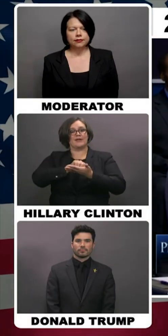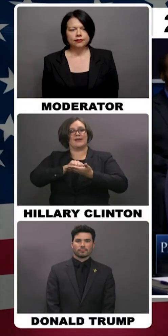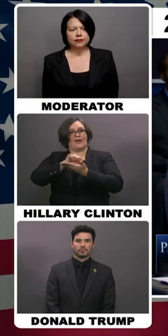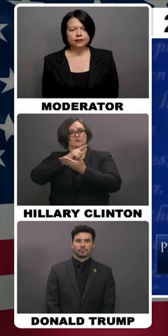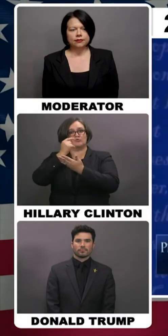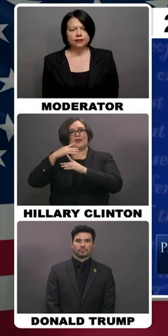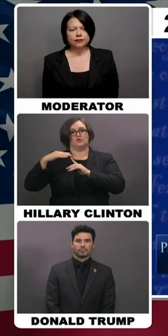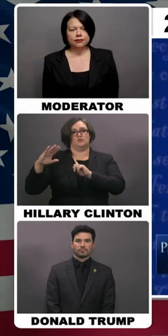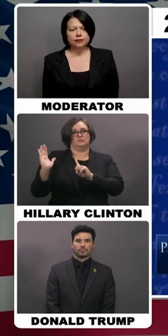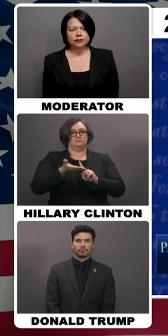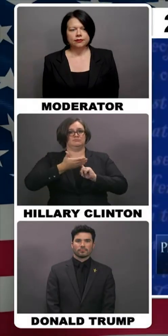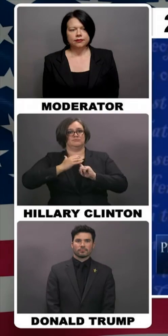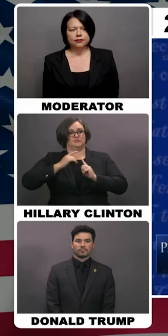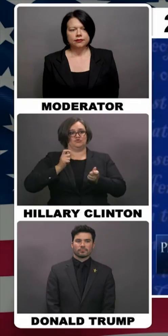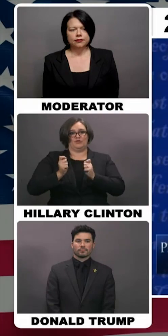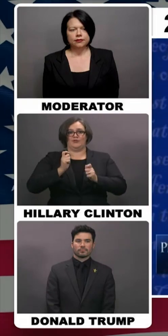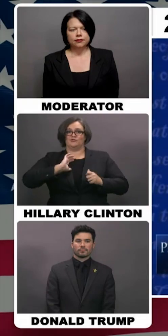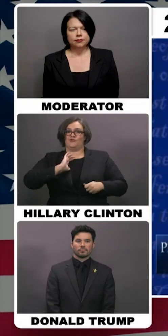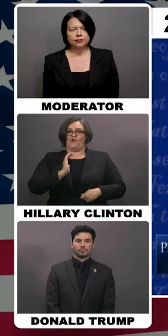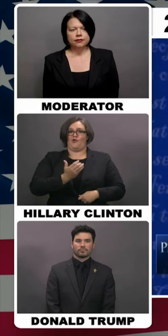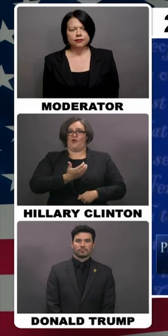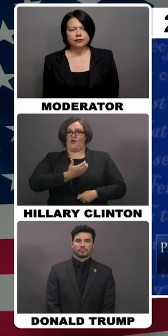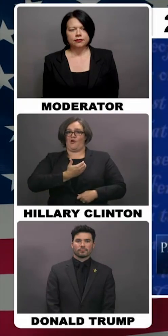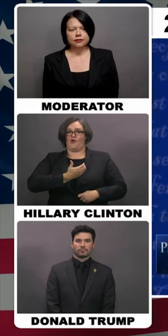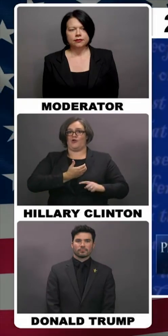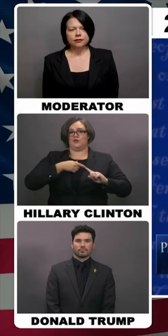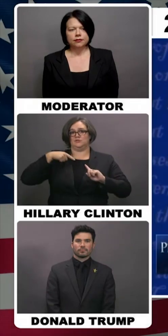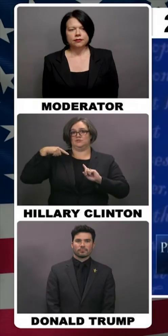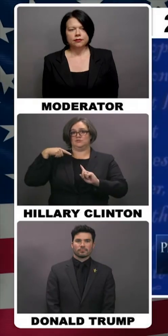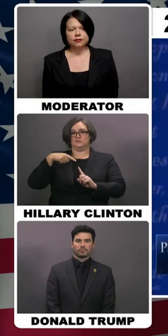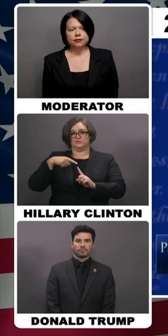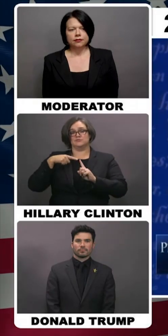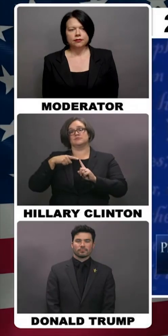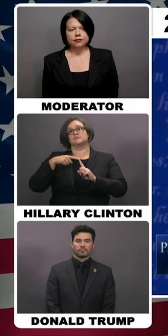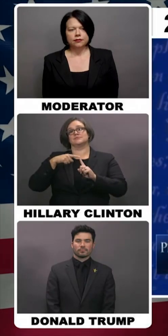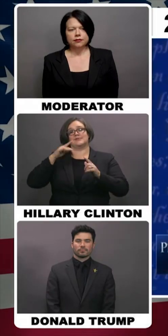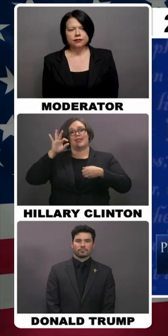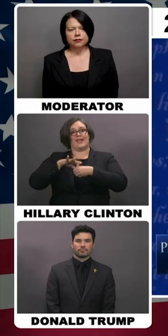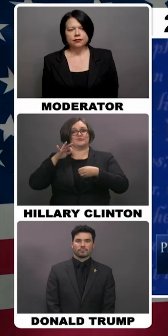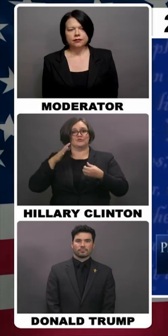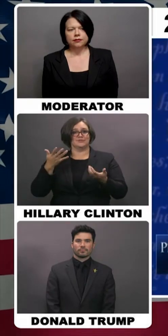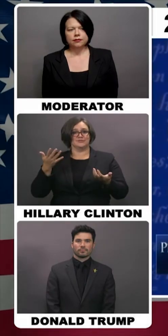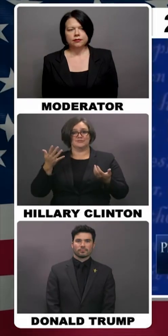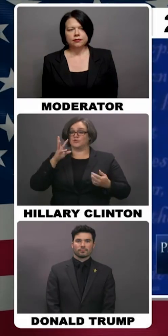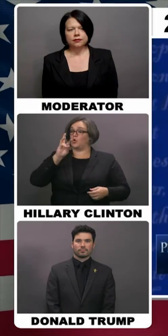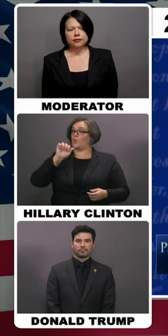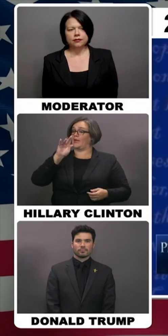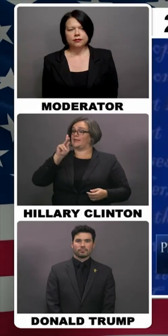And WikiLeaks is part of that. As are other sites where the Russians hack information,